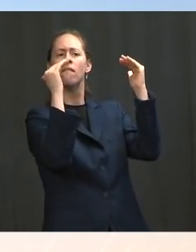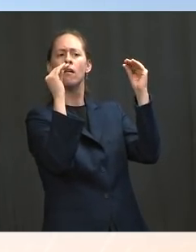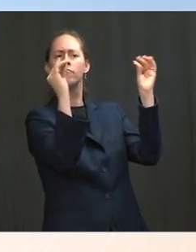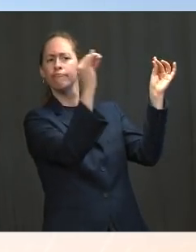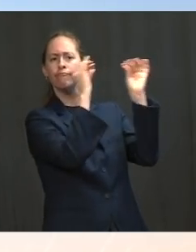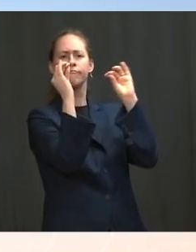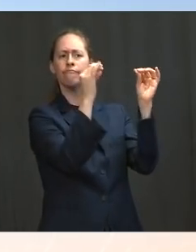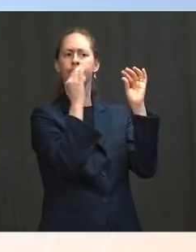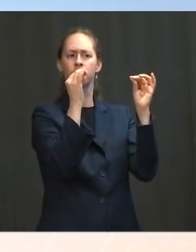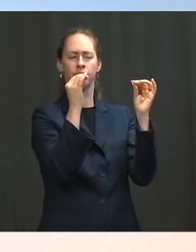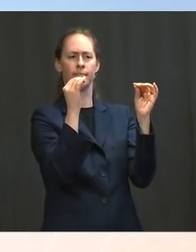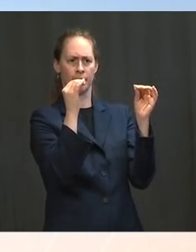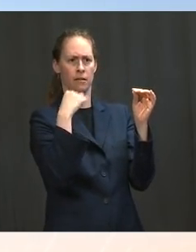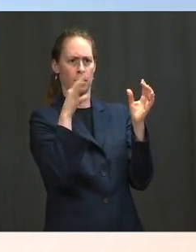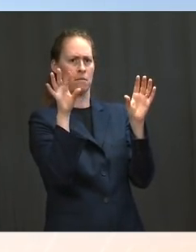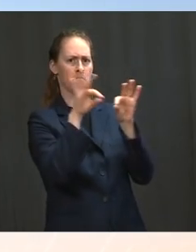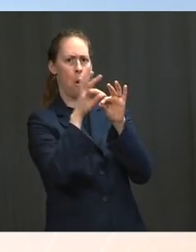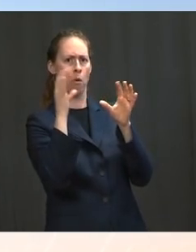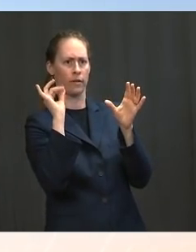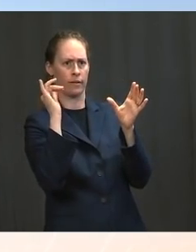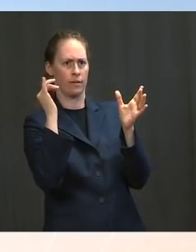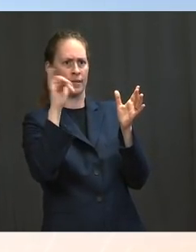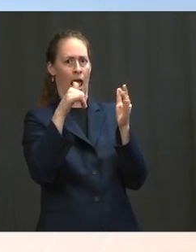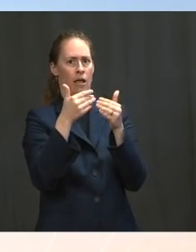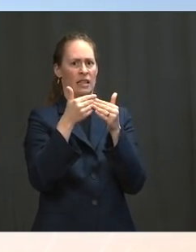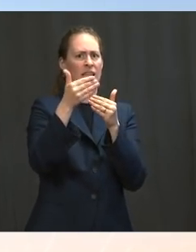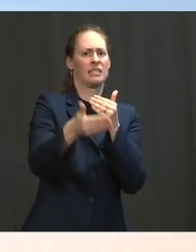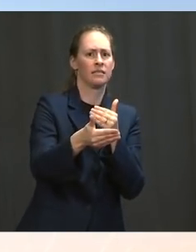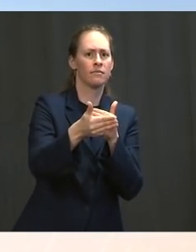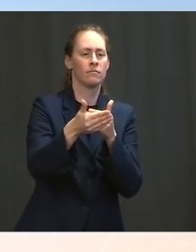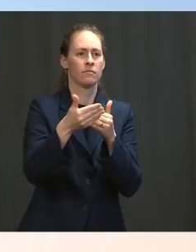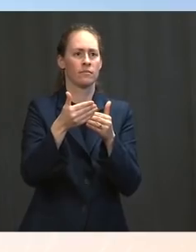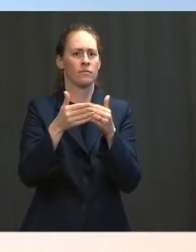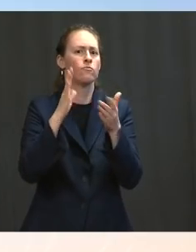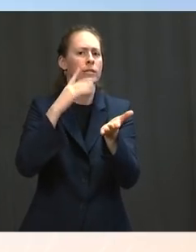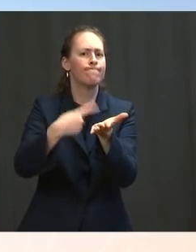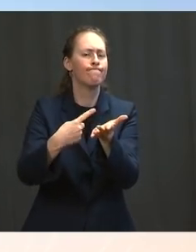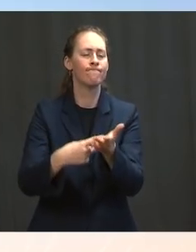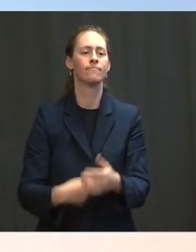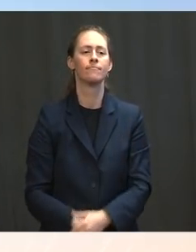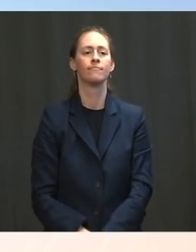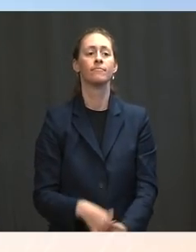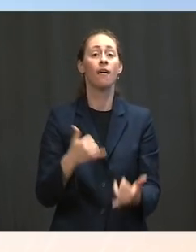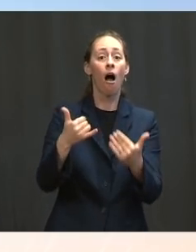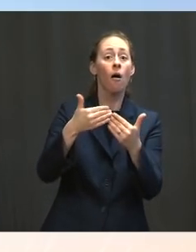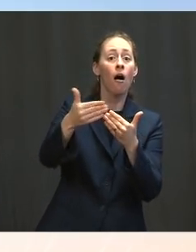an important part of what came out of their discussion. And beyond that, I think what the message is that